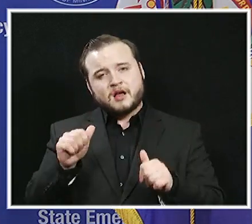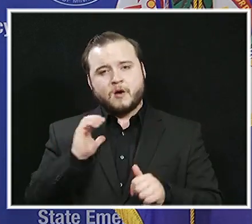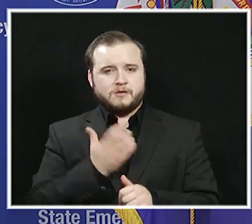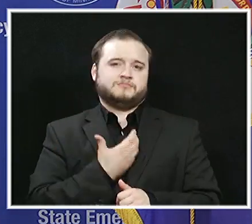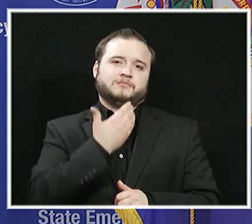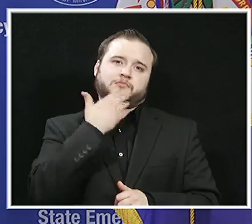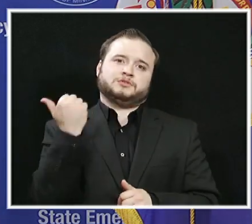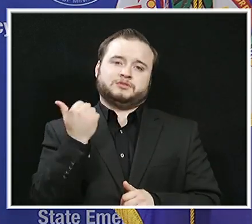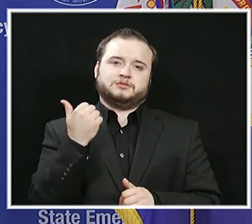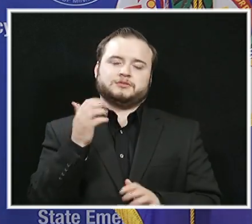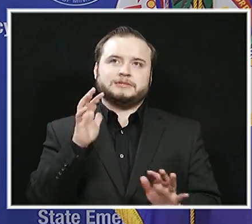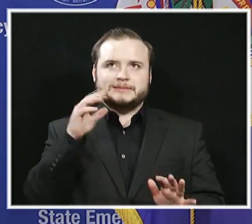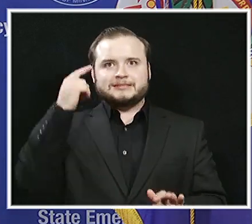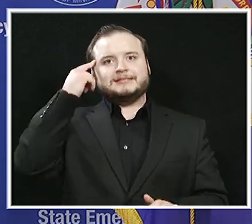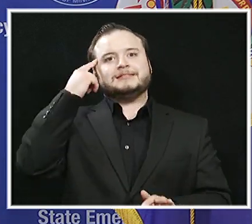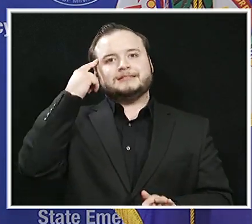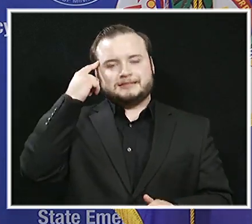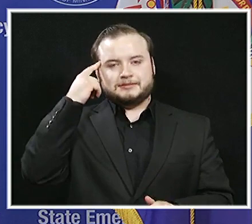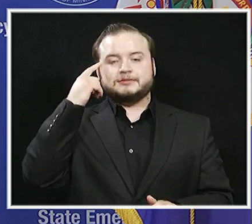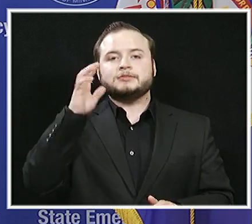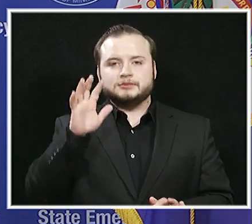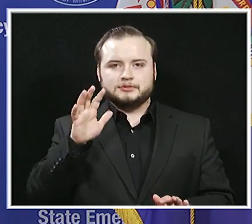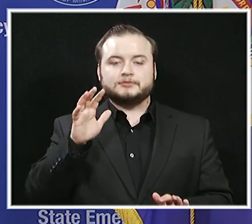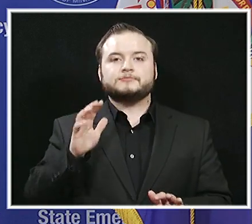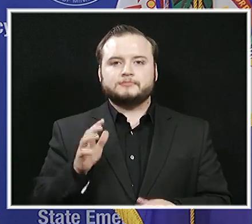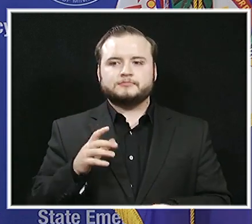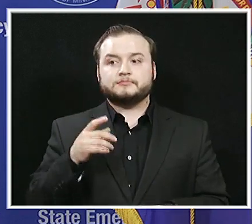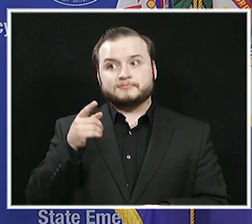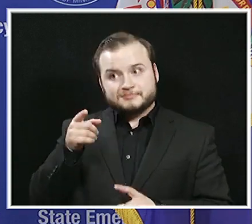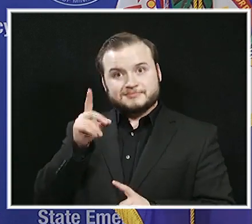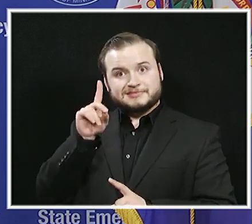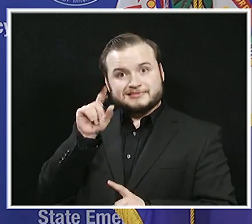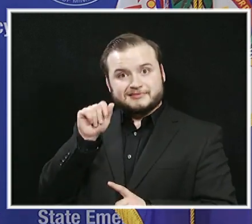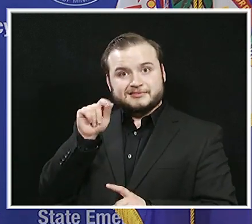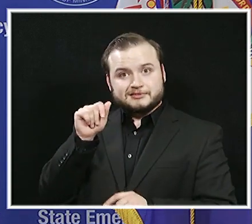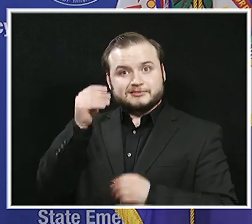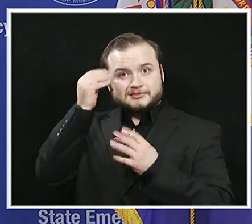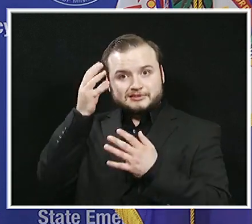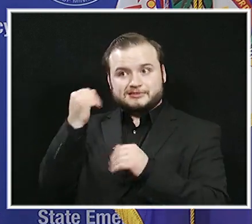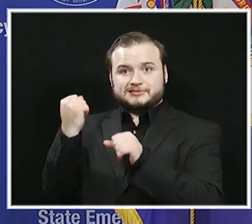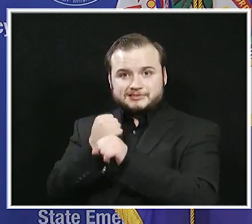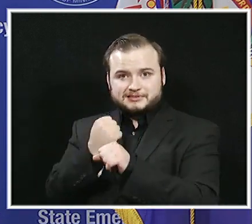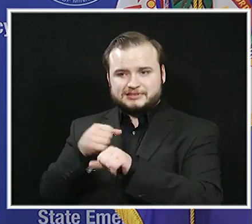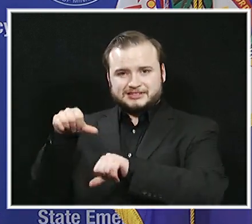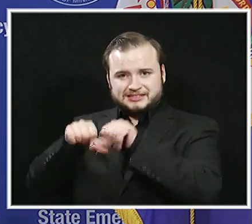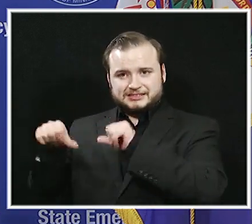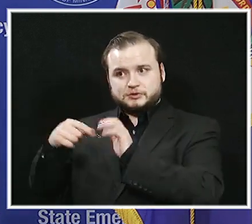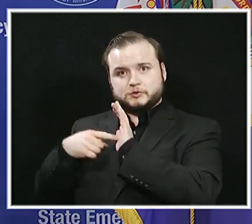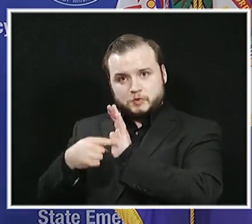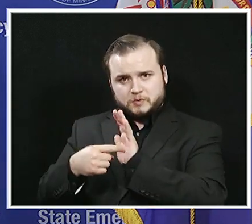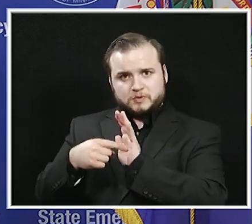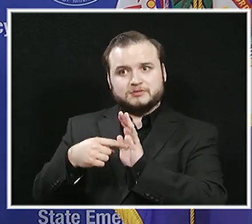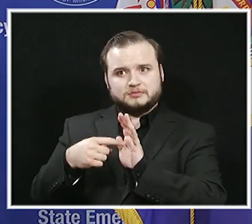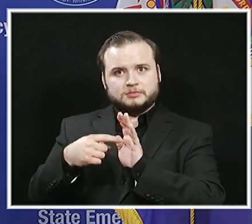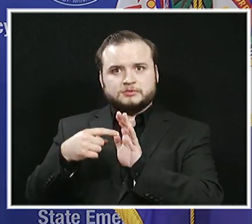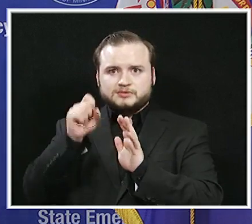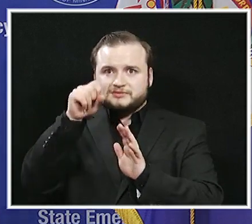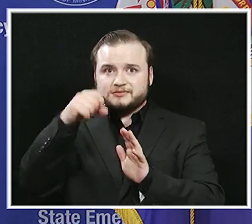just like the vast majority of businesses are and ask people to adhere to it. And I'm trying the best I can to give the data based on the science, pushing the